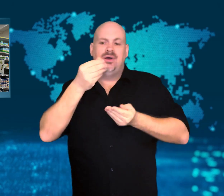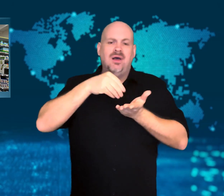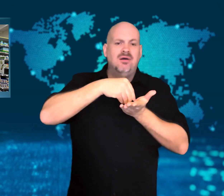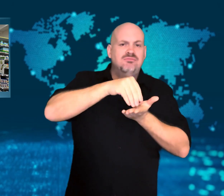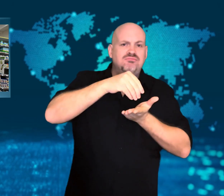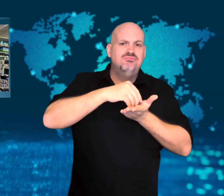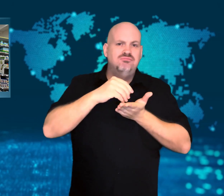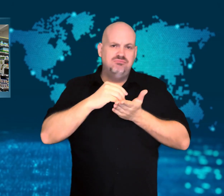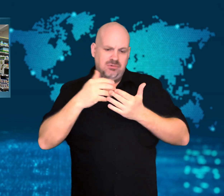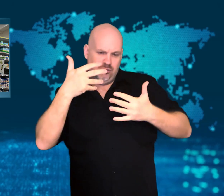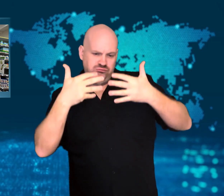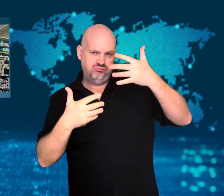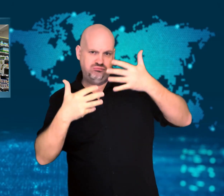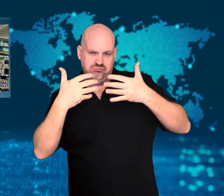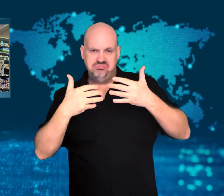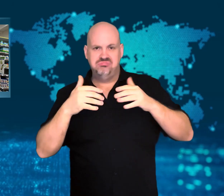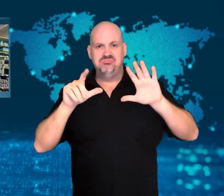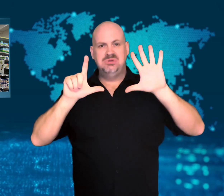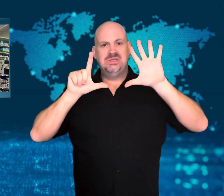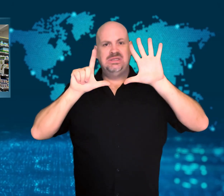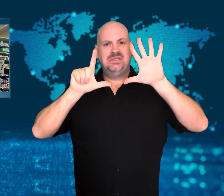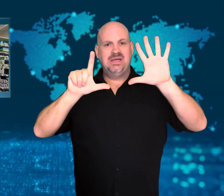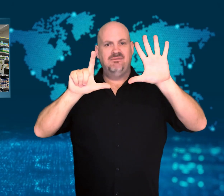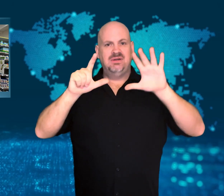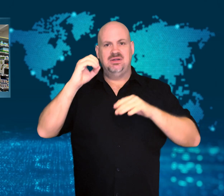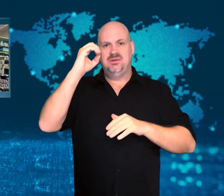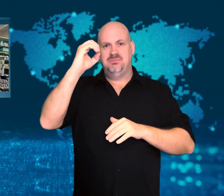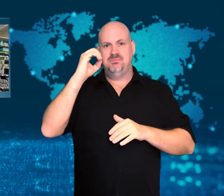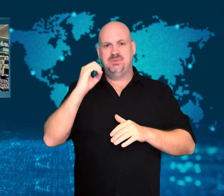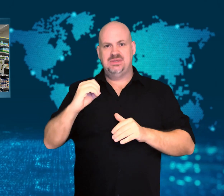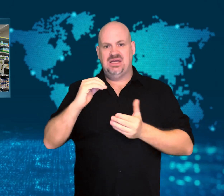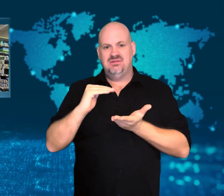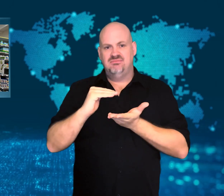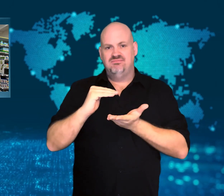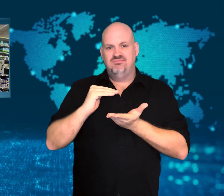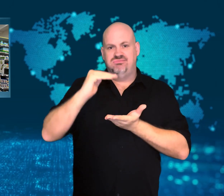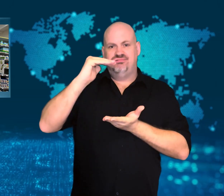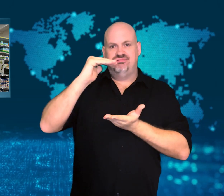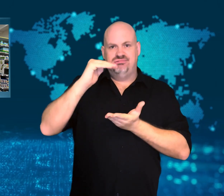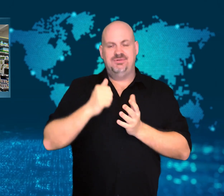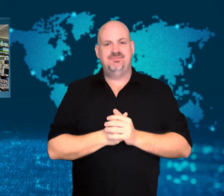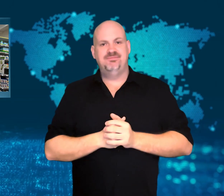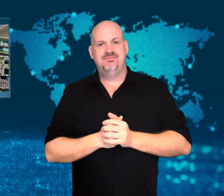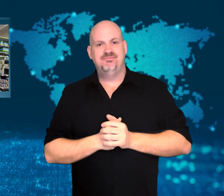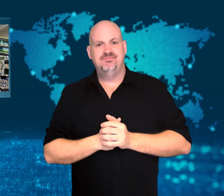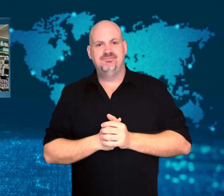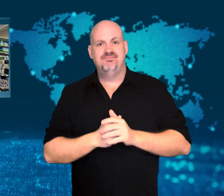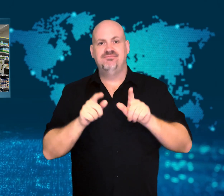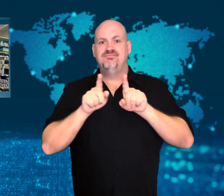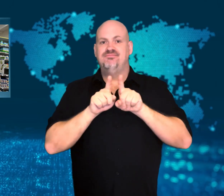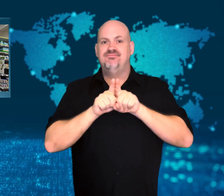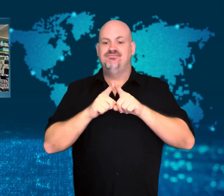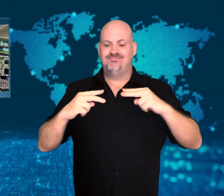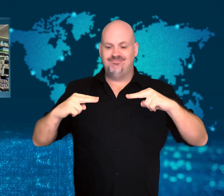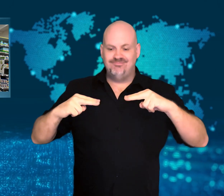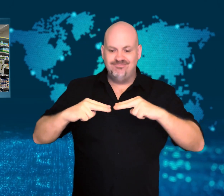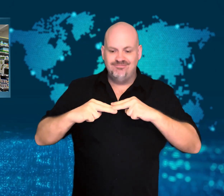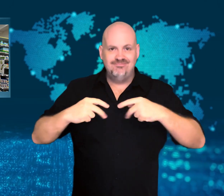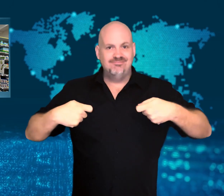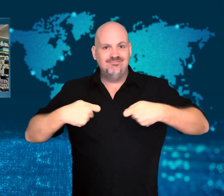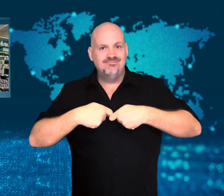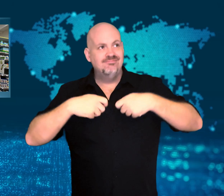the UK warns that the cost of living could increase